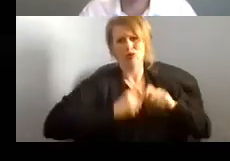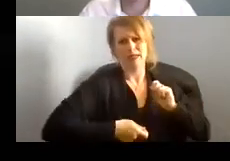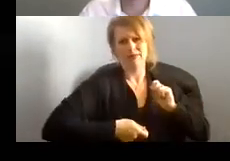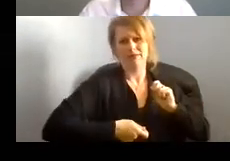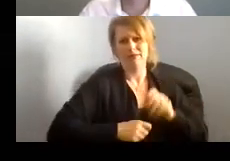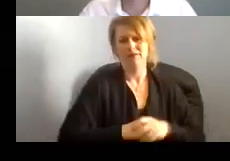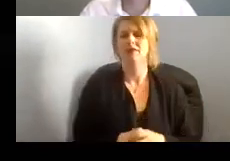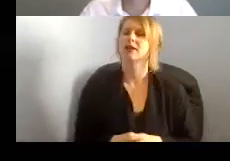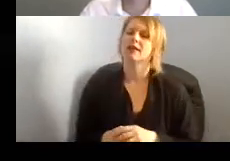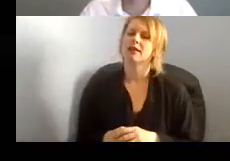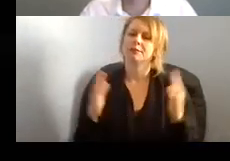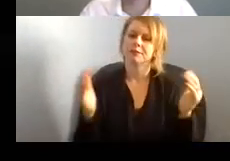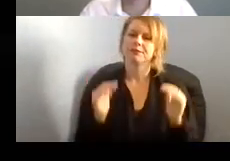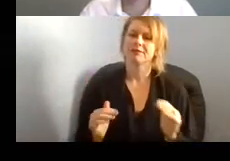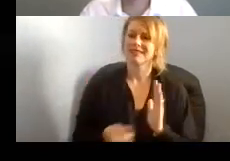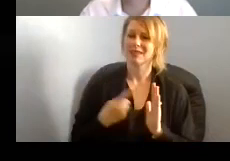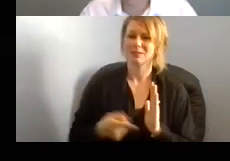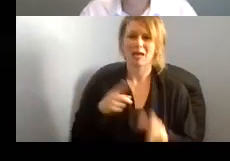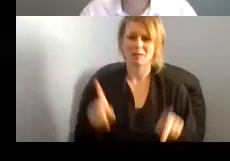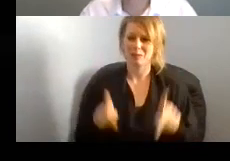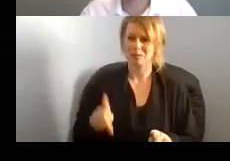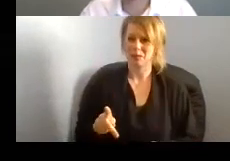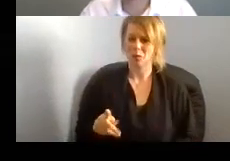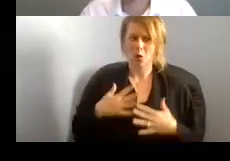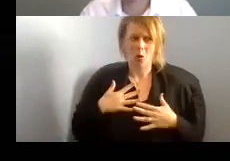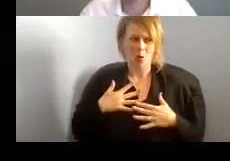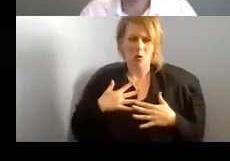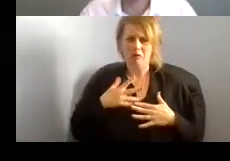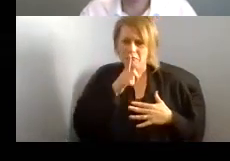things because they feel ill-informed about another person’s culture.